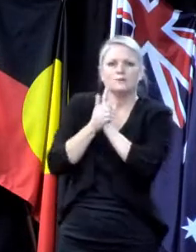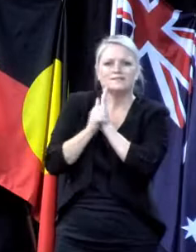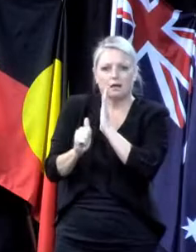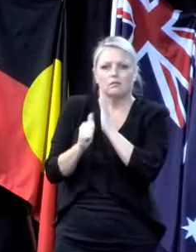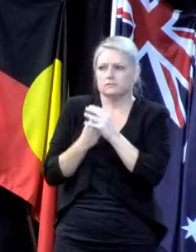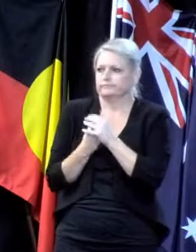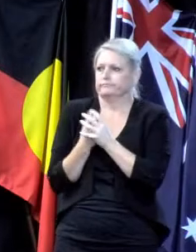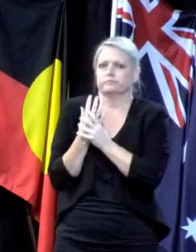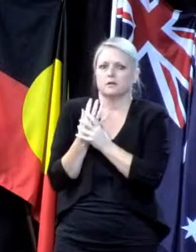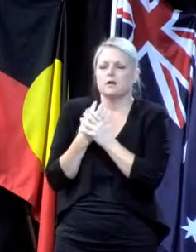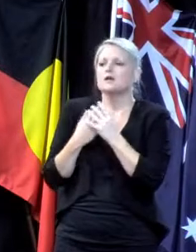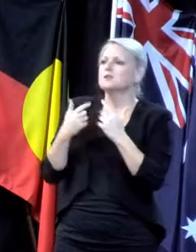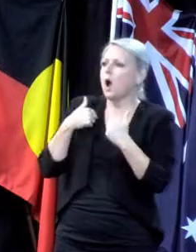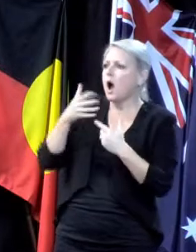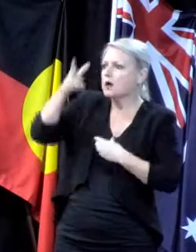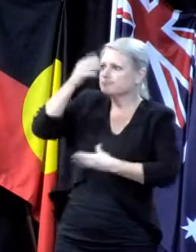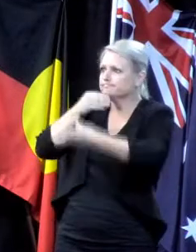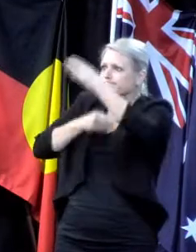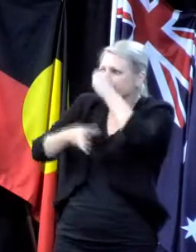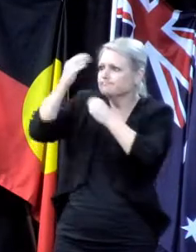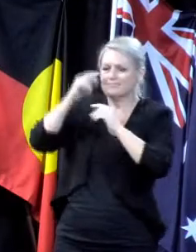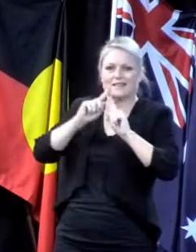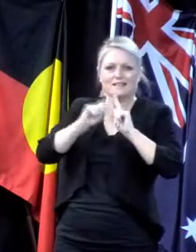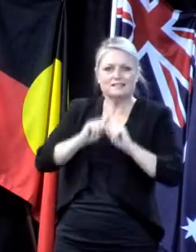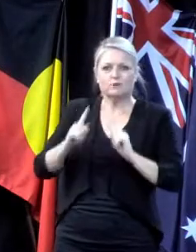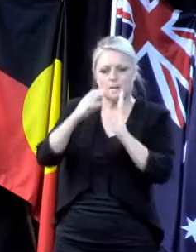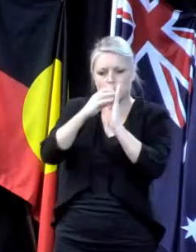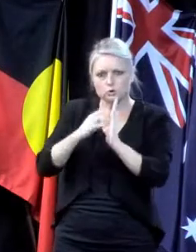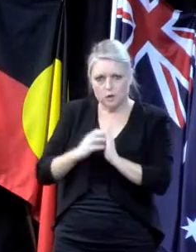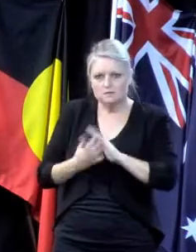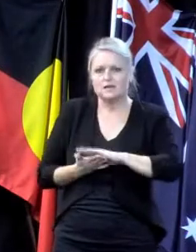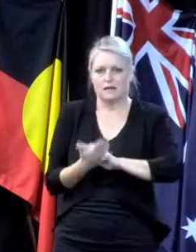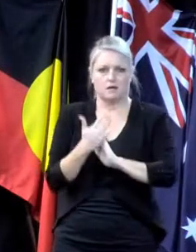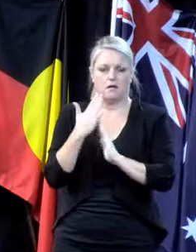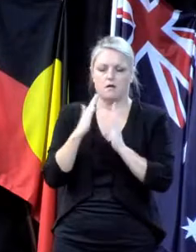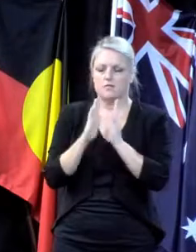all the modules in the training manual. OK, now, I think each of the statements refer to QSIL